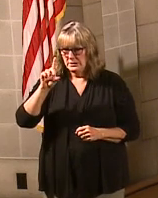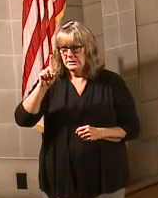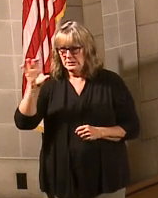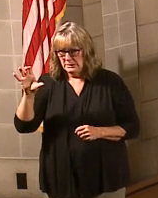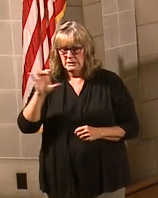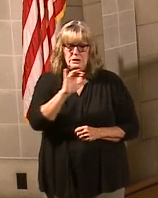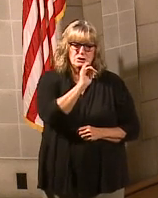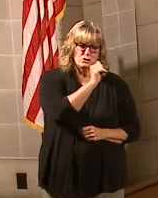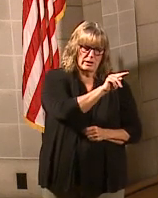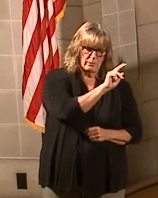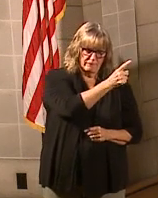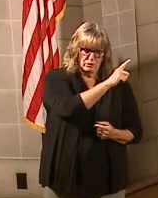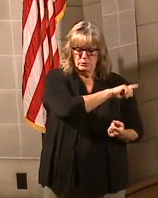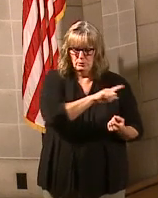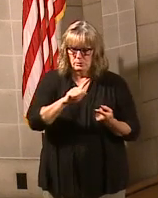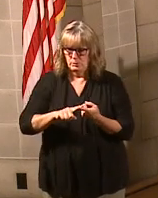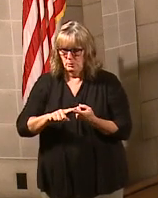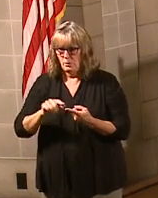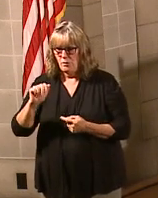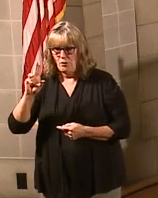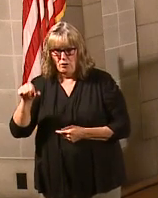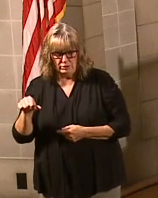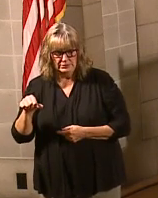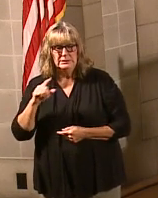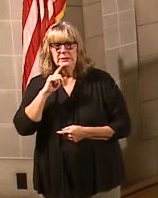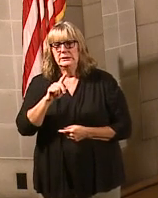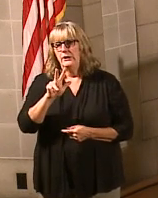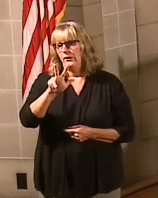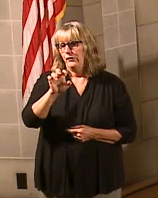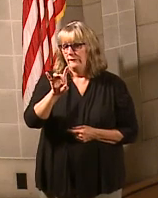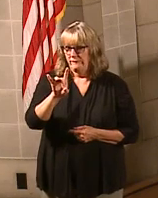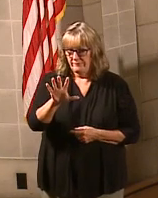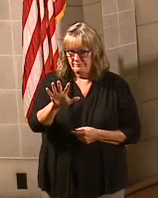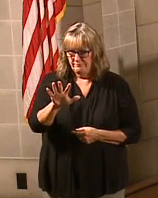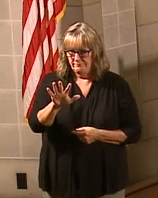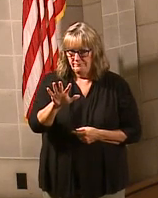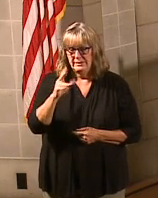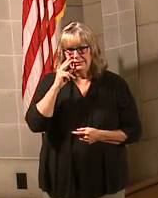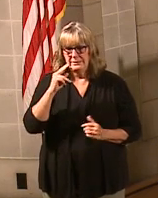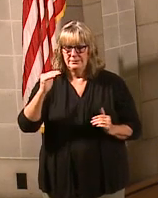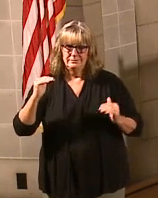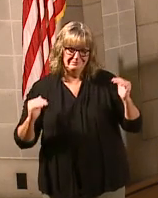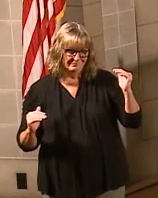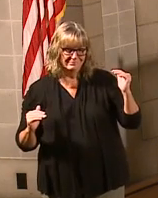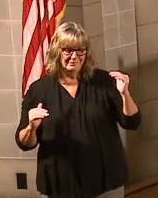SO FAR THROUGHOUT THE ENTIRE